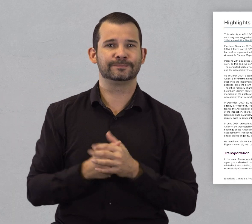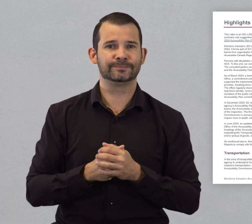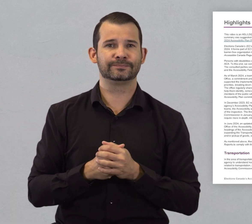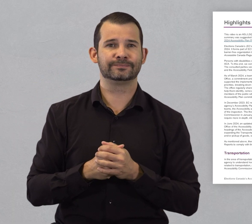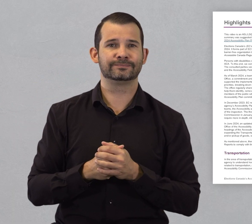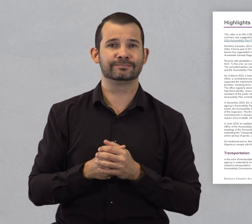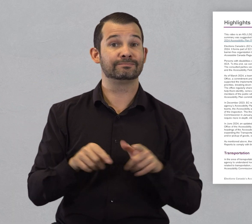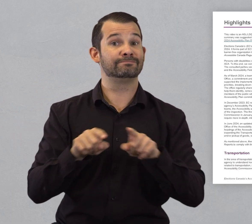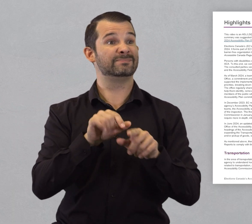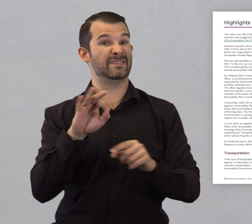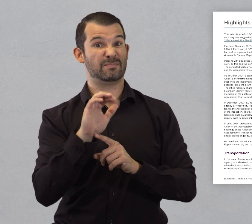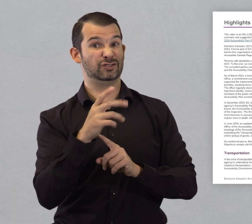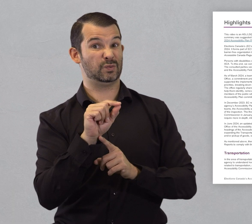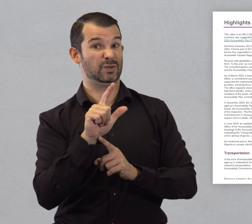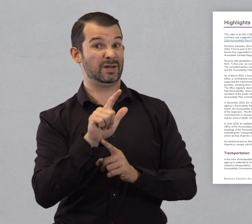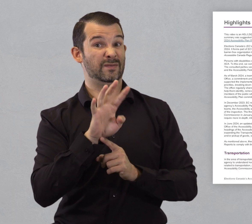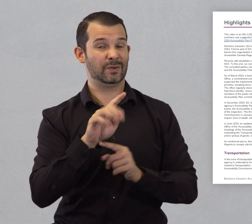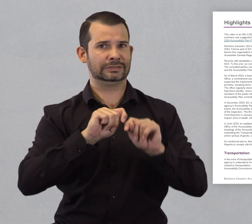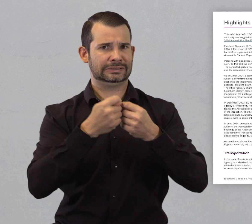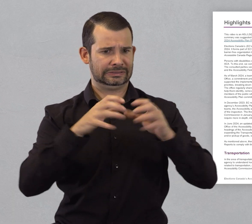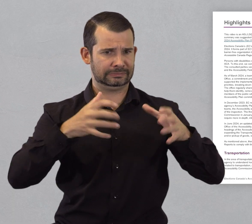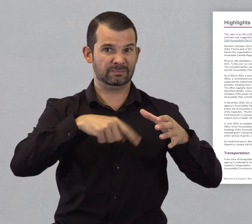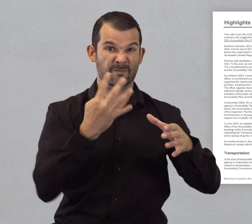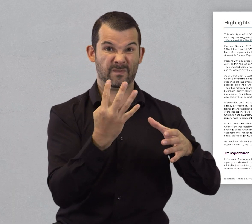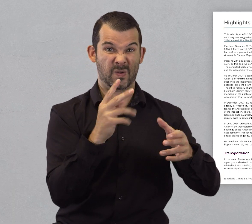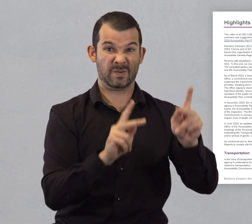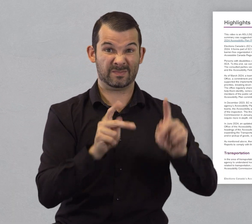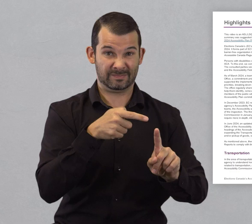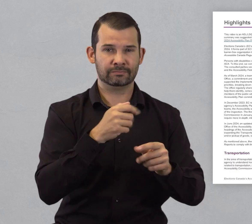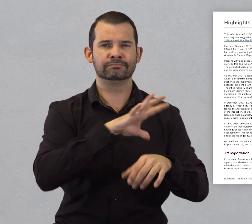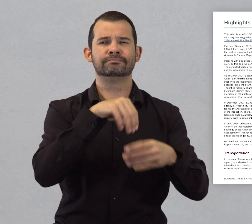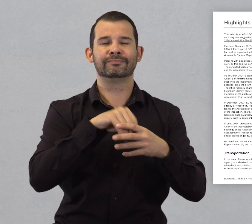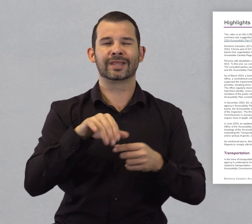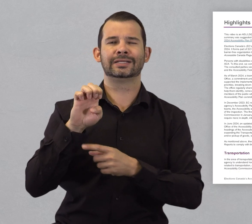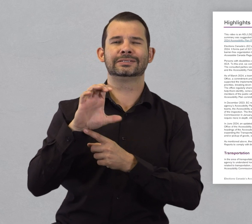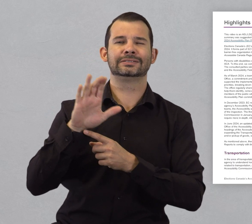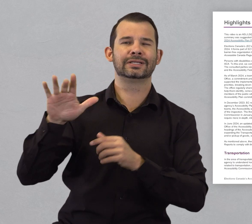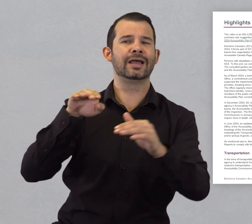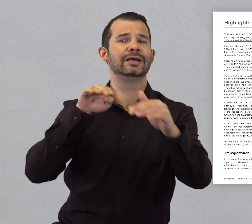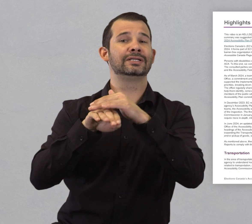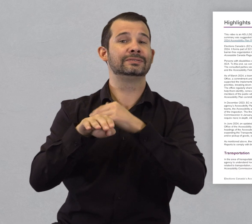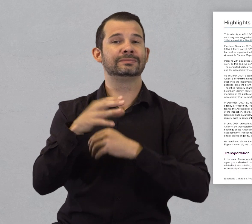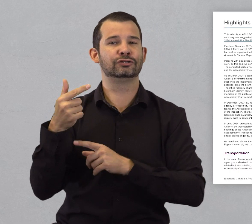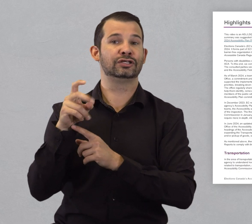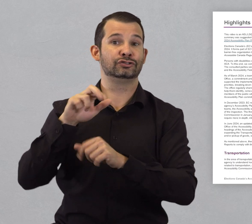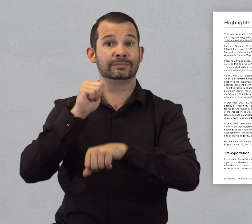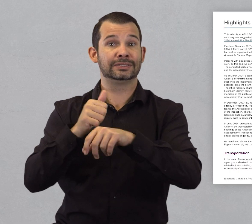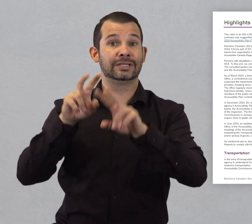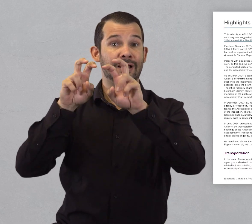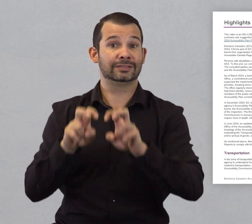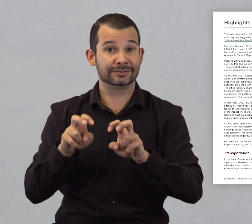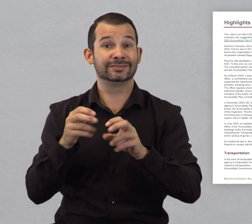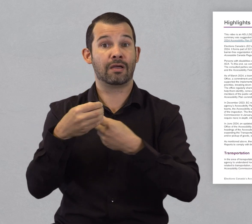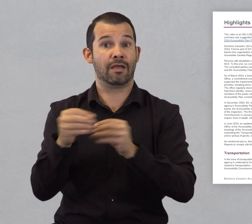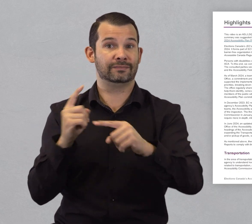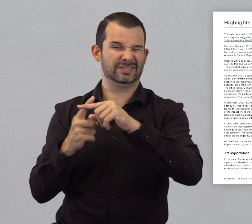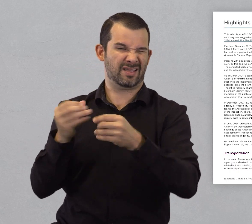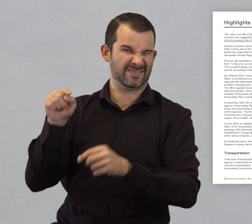As of March 2024, a team of four made up EC’s Accessibility and Gender-Based Analysis (GBA)